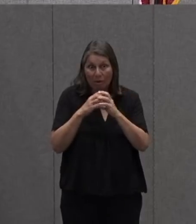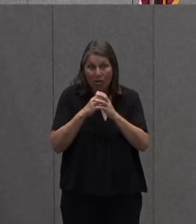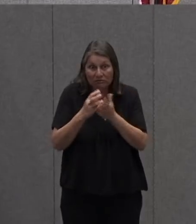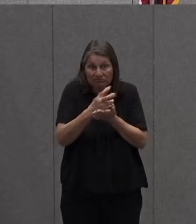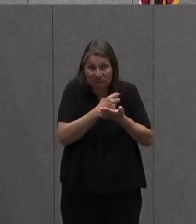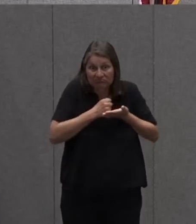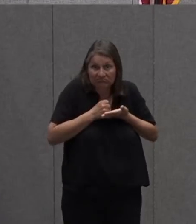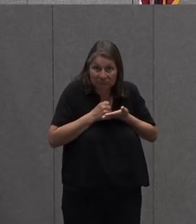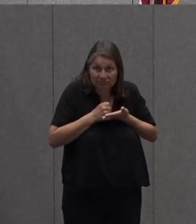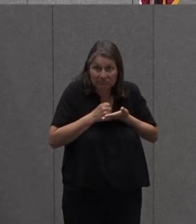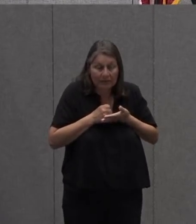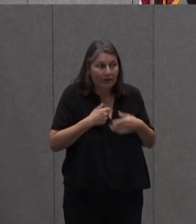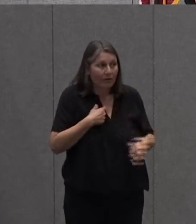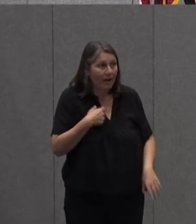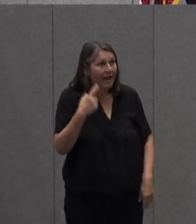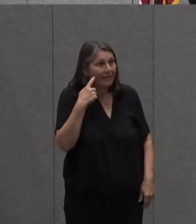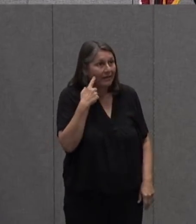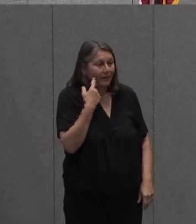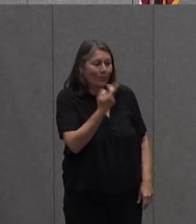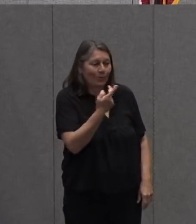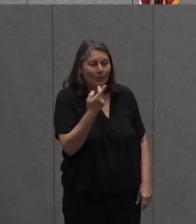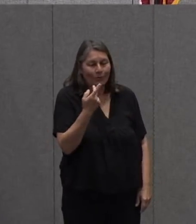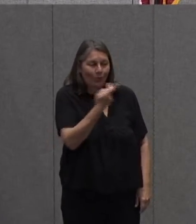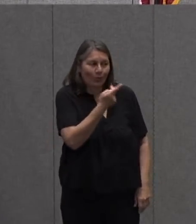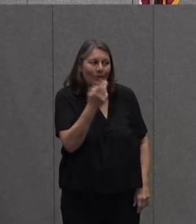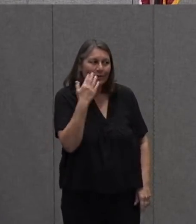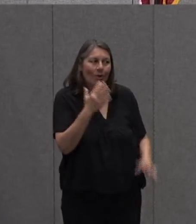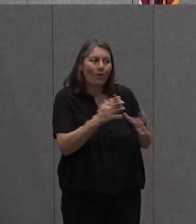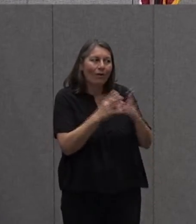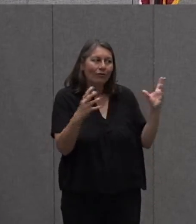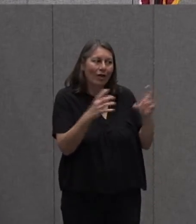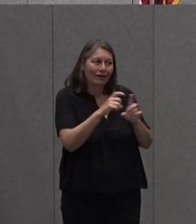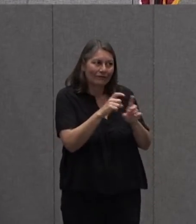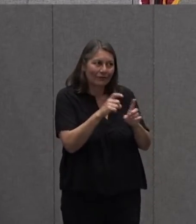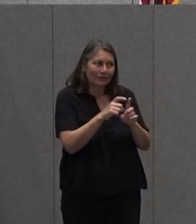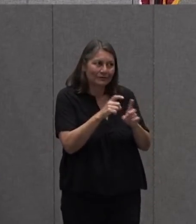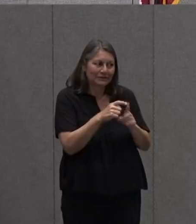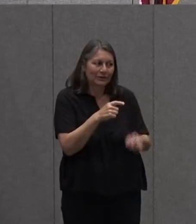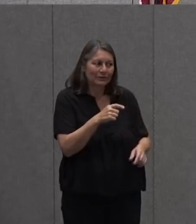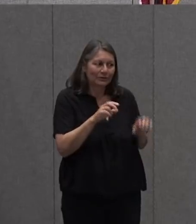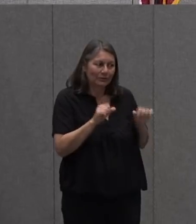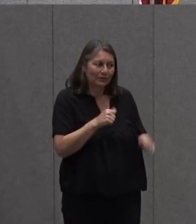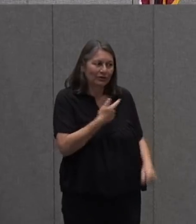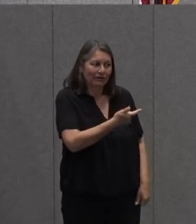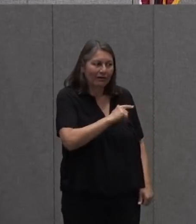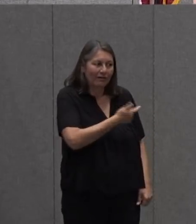because I think we know a lot of words. Oh, that's true. This could go on a long time.